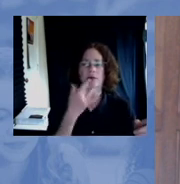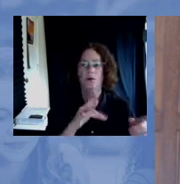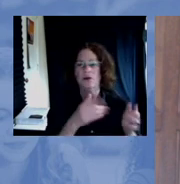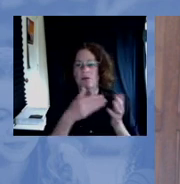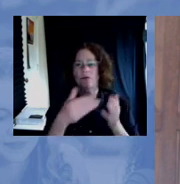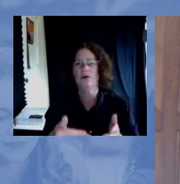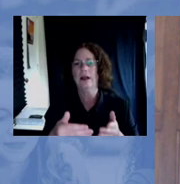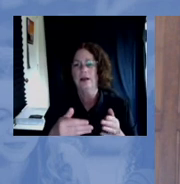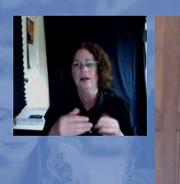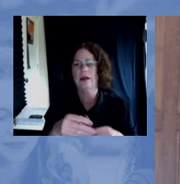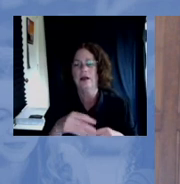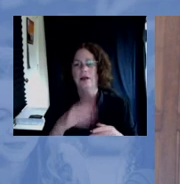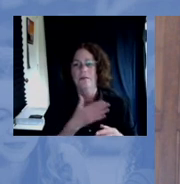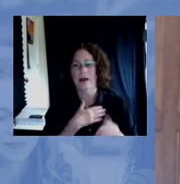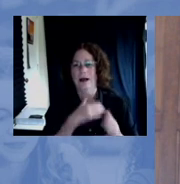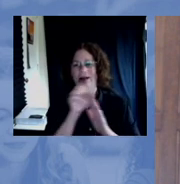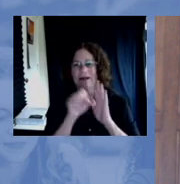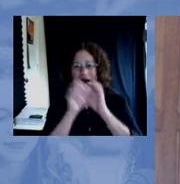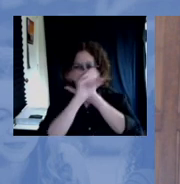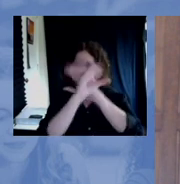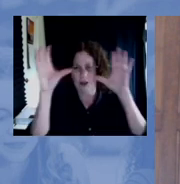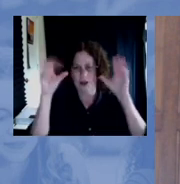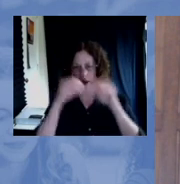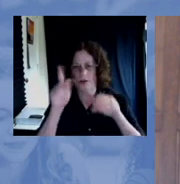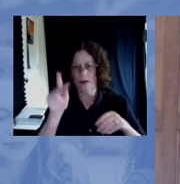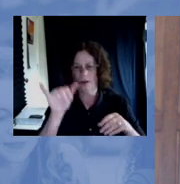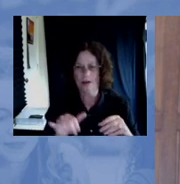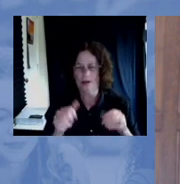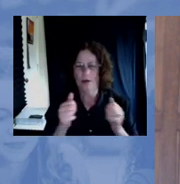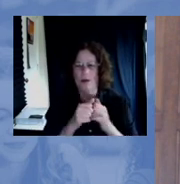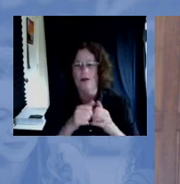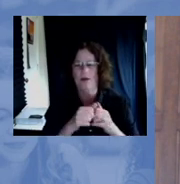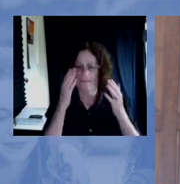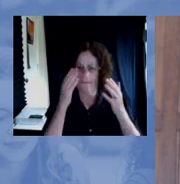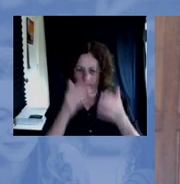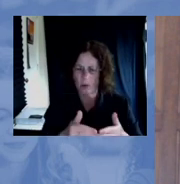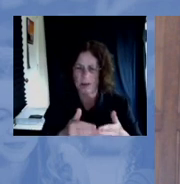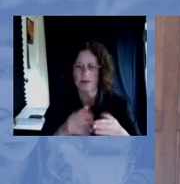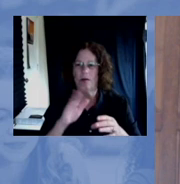VISION ILLINOIS, KENTUCKY, TENNESSEE WITH A LASER FOCUS ON ENGAGING UNDERREPRESENTED